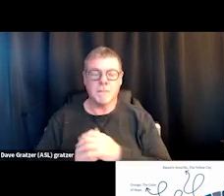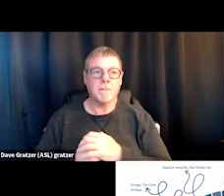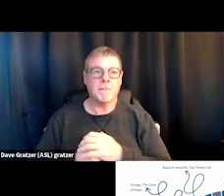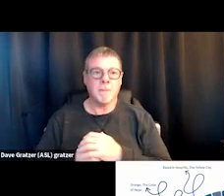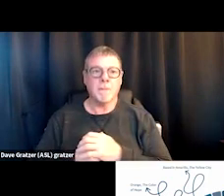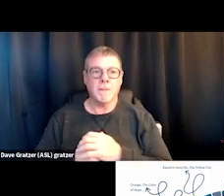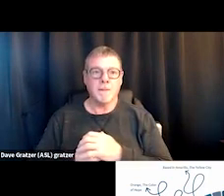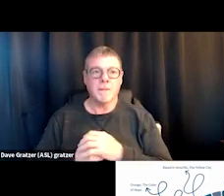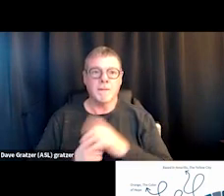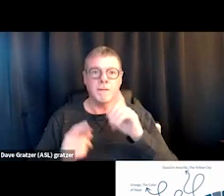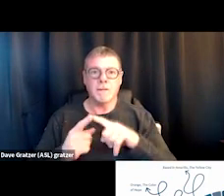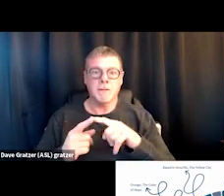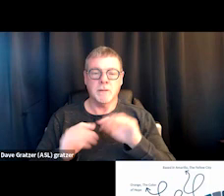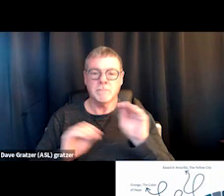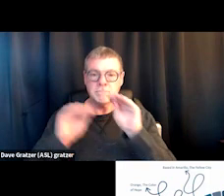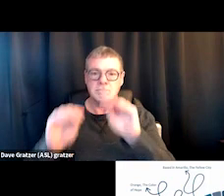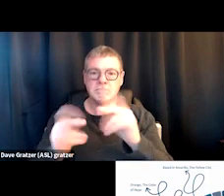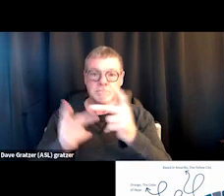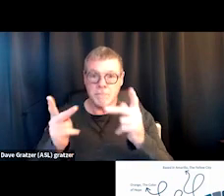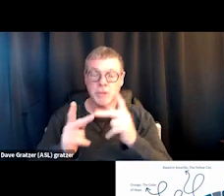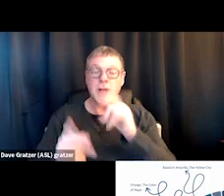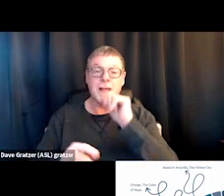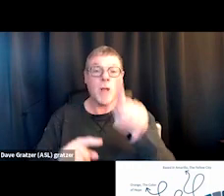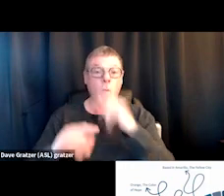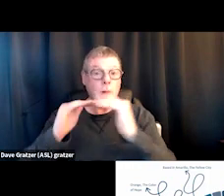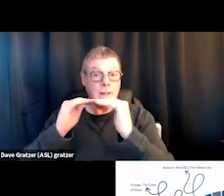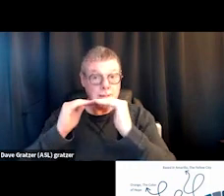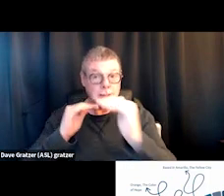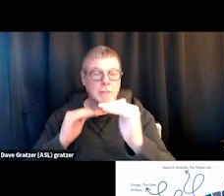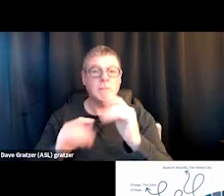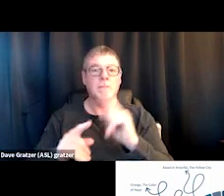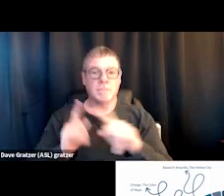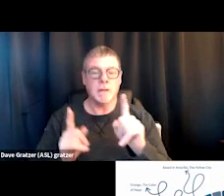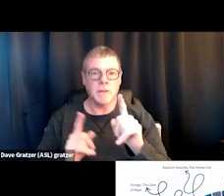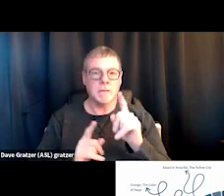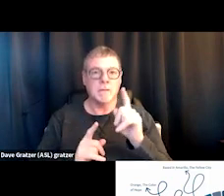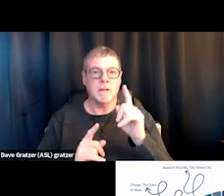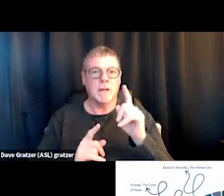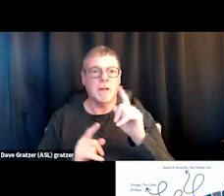to put them in a position of not only getting stable, but for future success. Individual and group therapy,